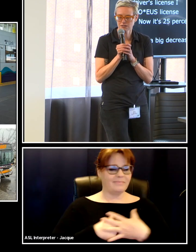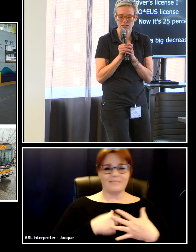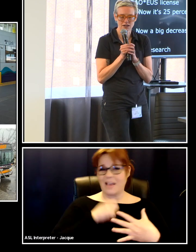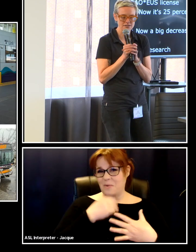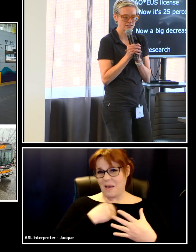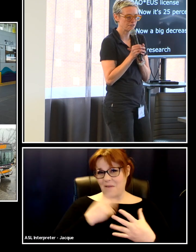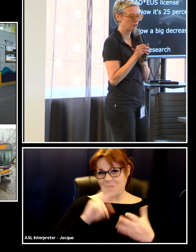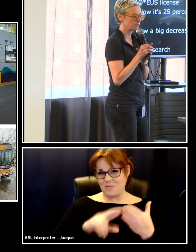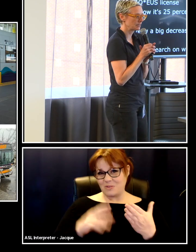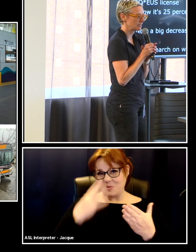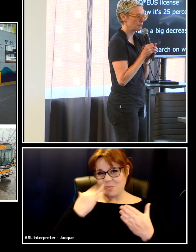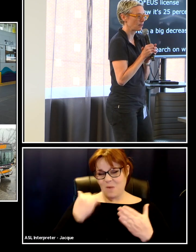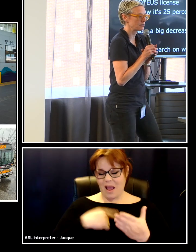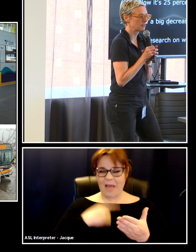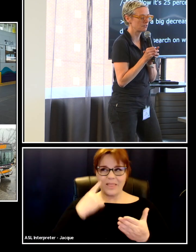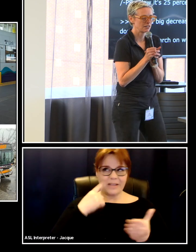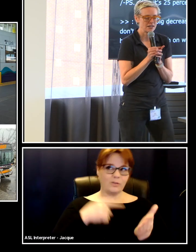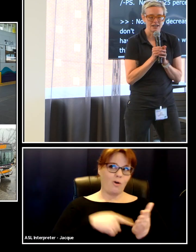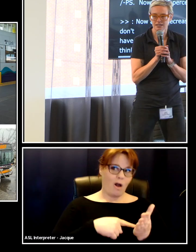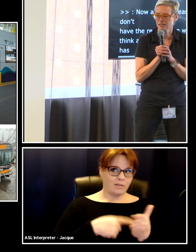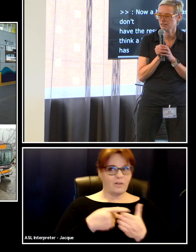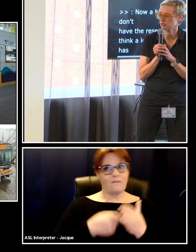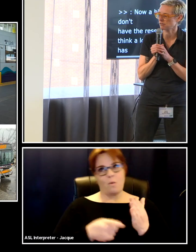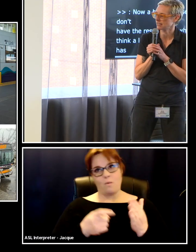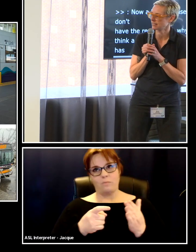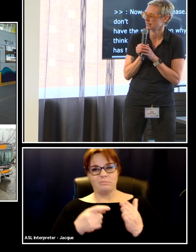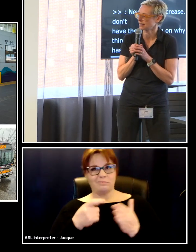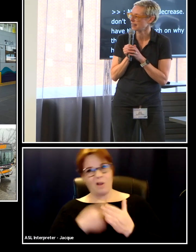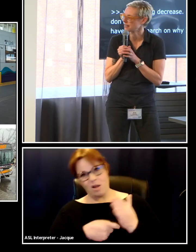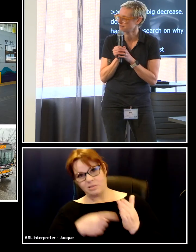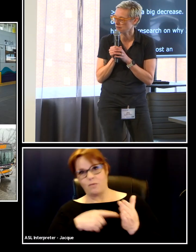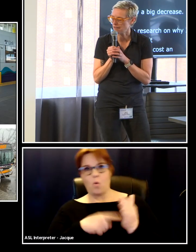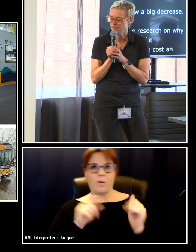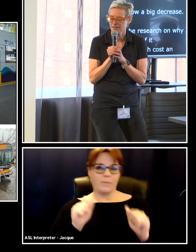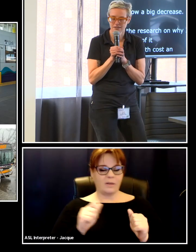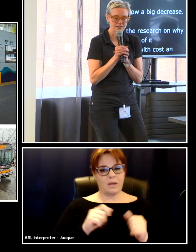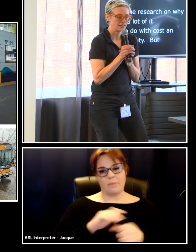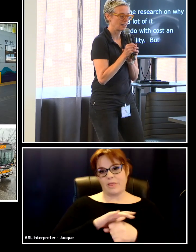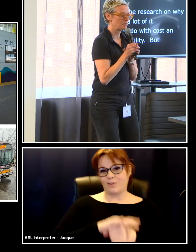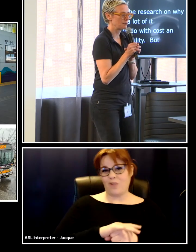with cost and affordability, but also I think the stress and anxiety of driving and and maybe